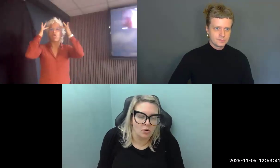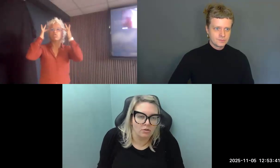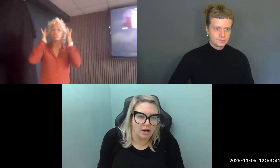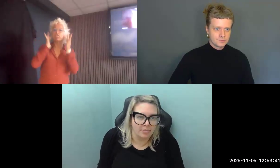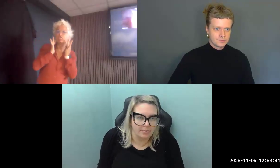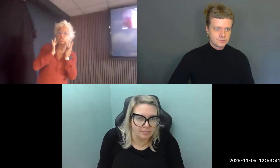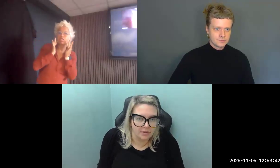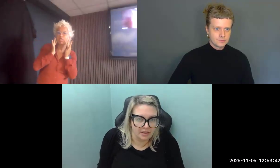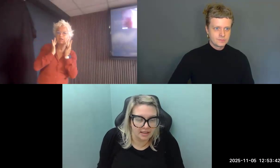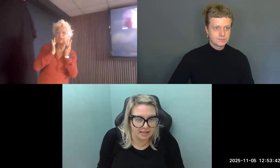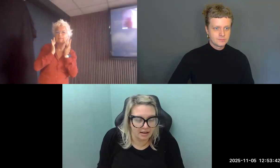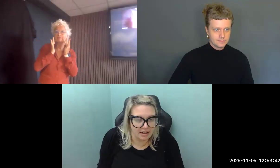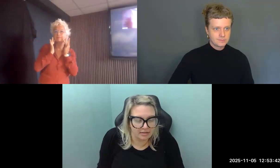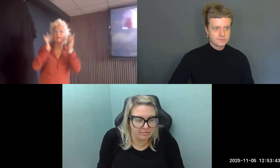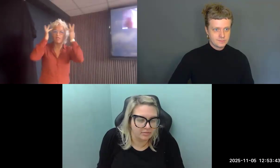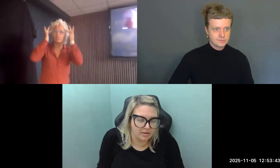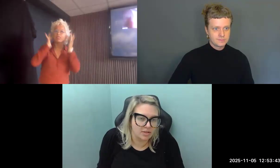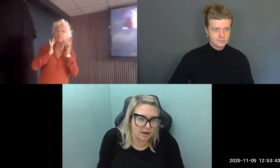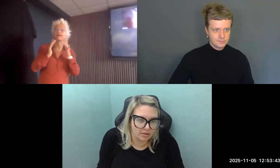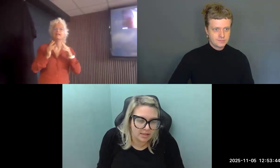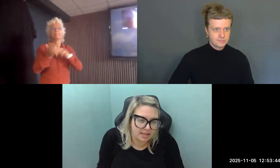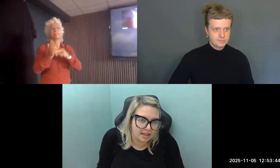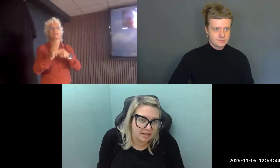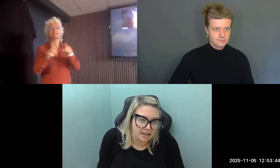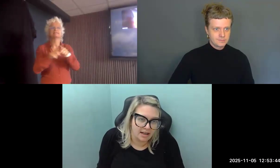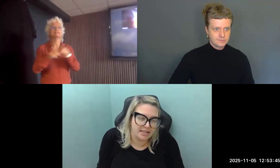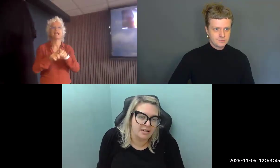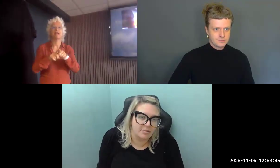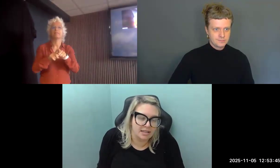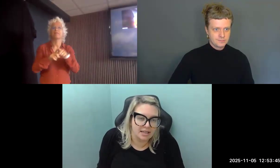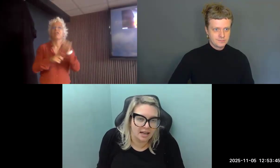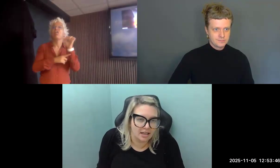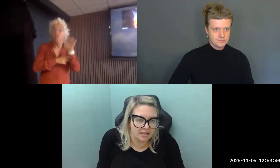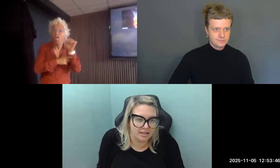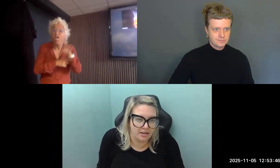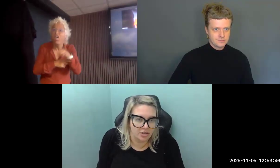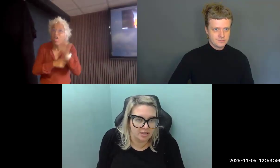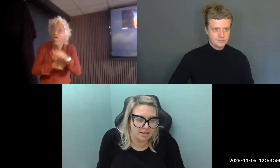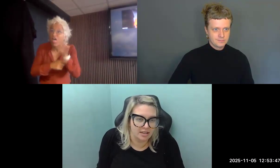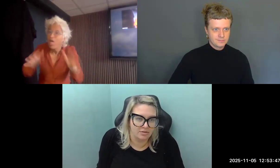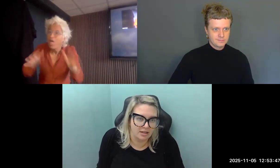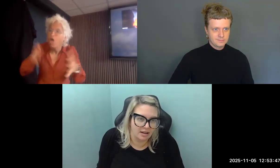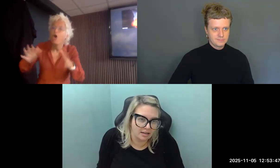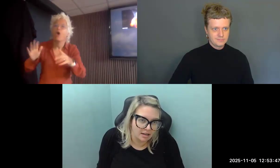Or, this sign. As well, that we see. It's a slang that's used an International Sign.